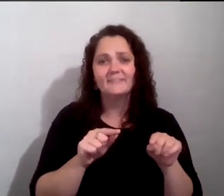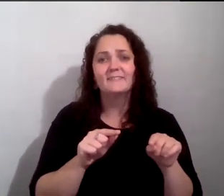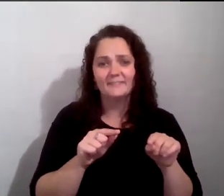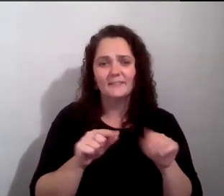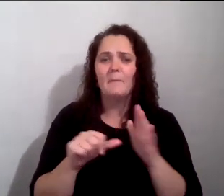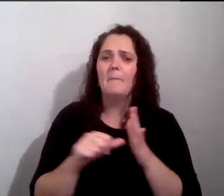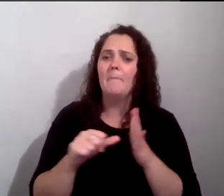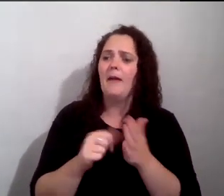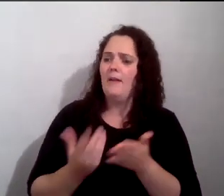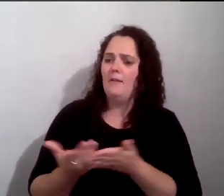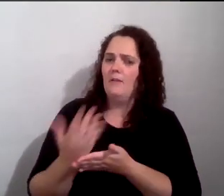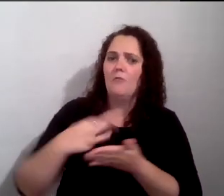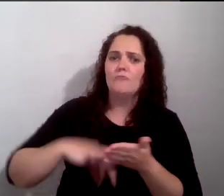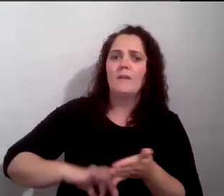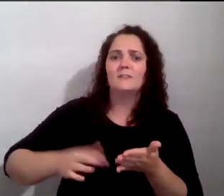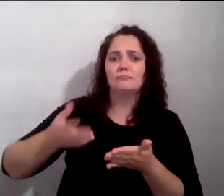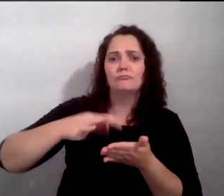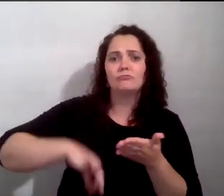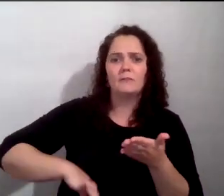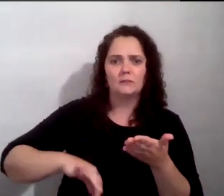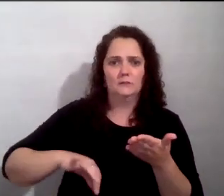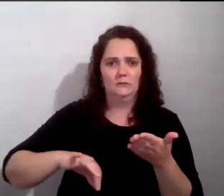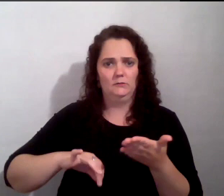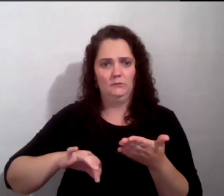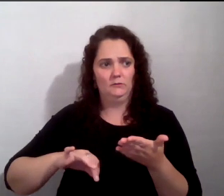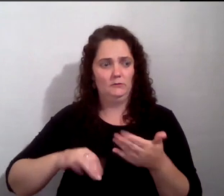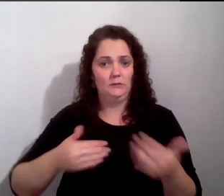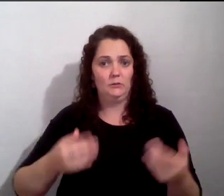incredible kind of development within this very particular community